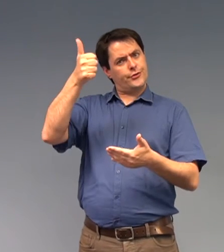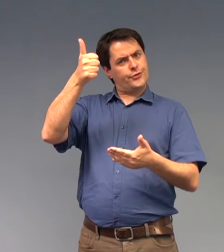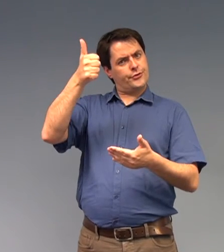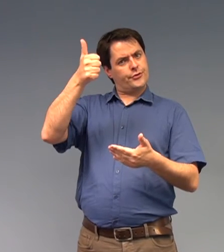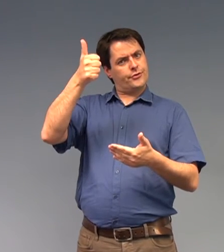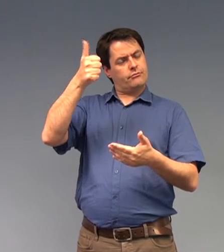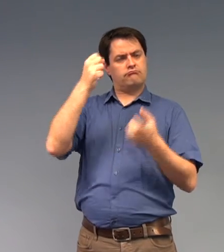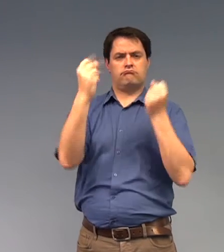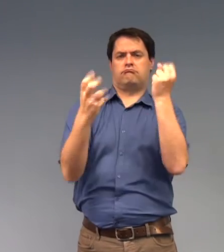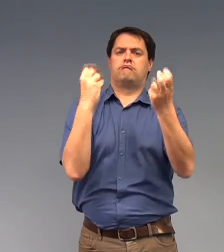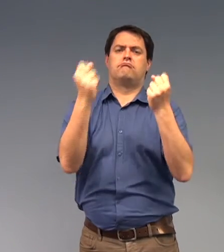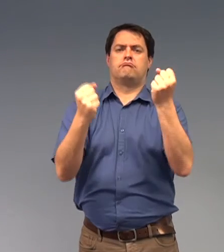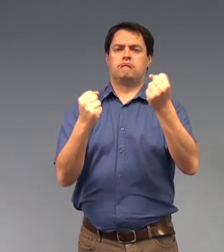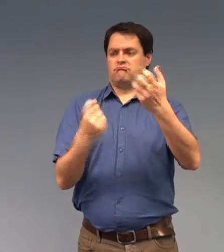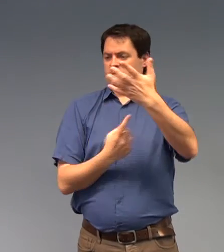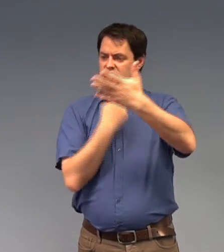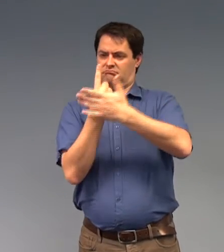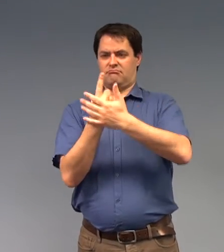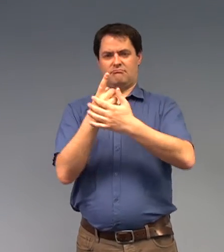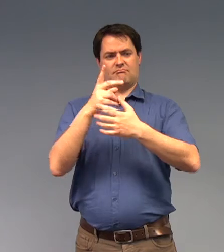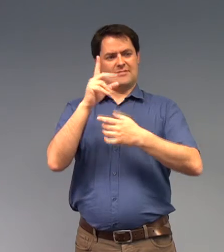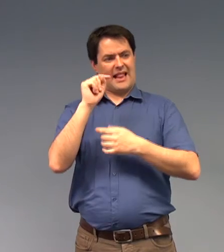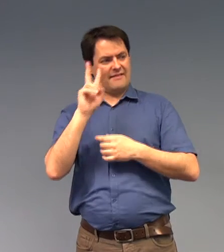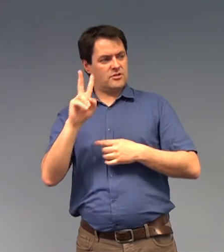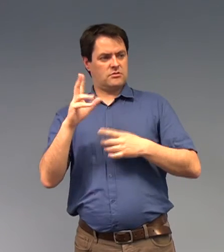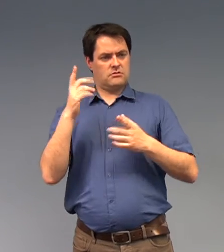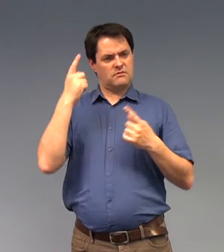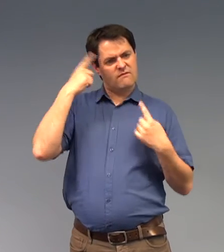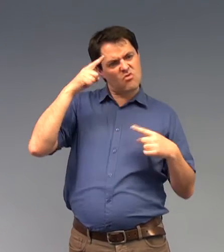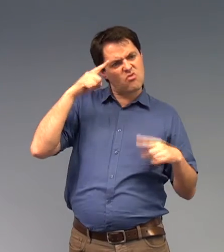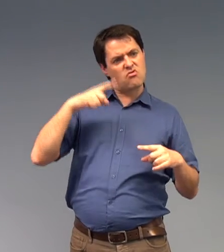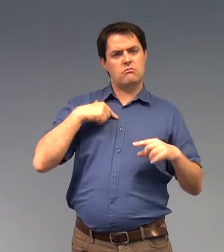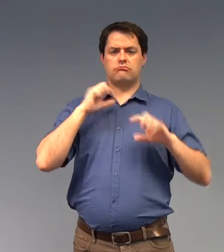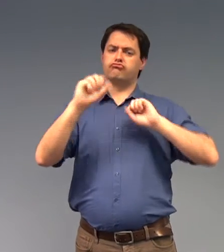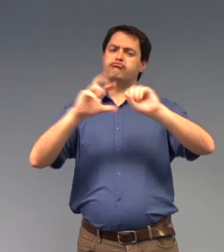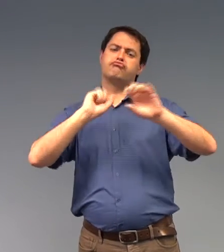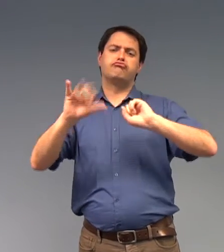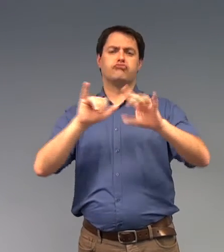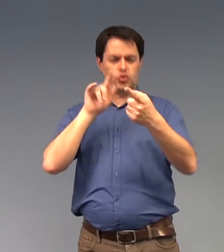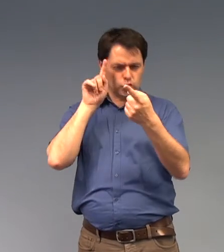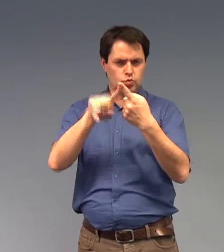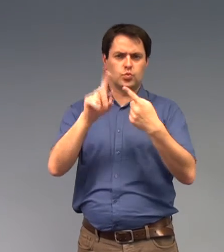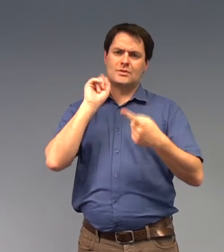so it seems that the translator is aiming for it to be easier